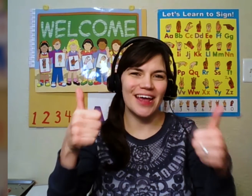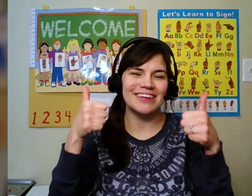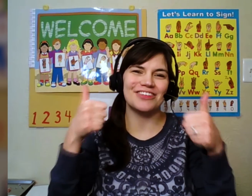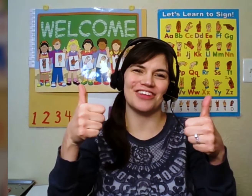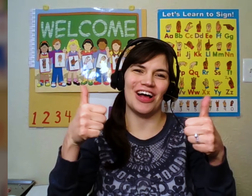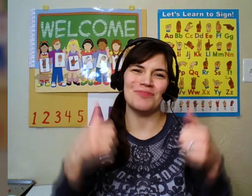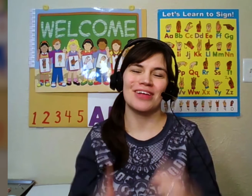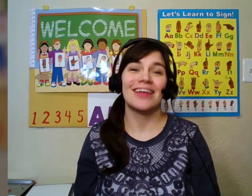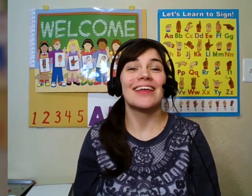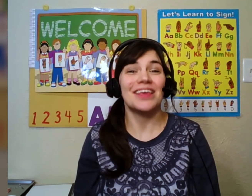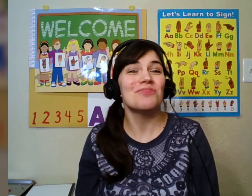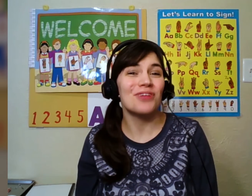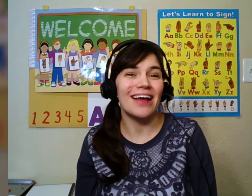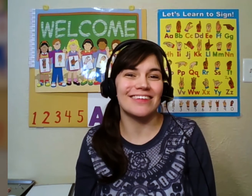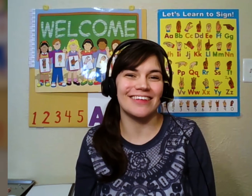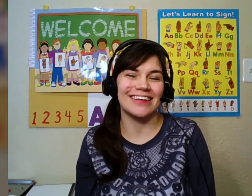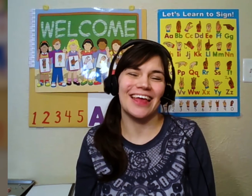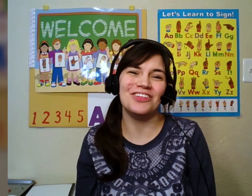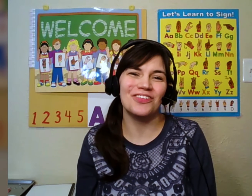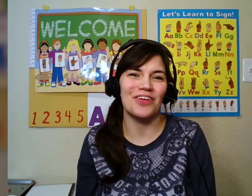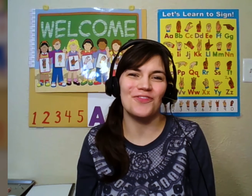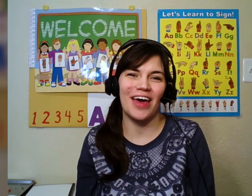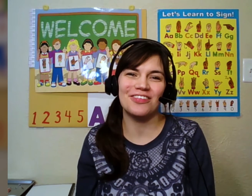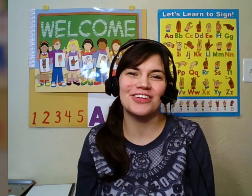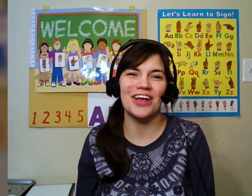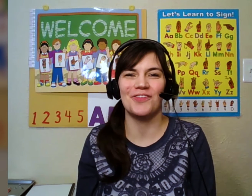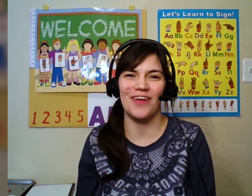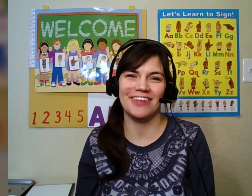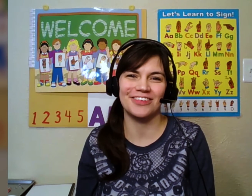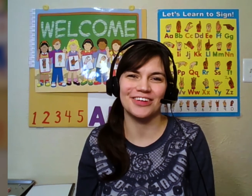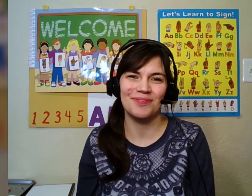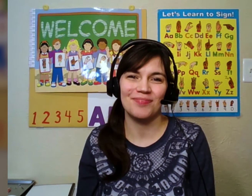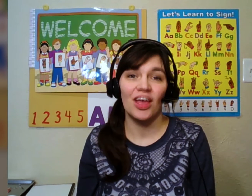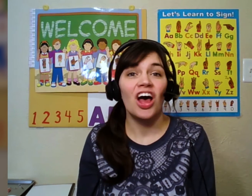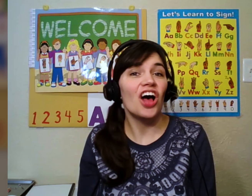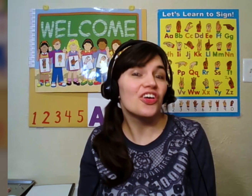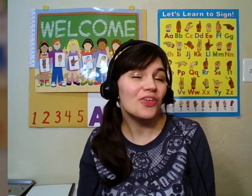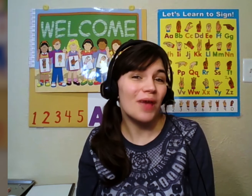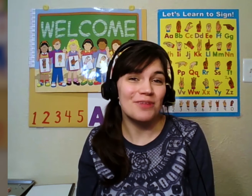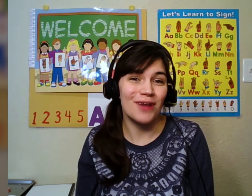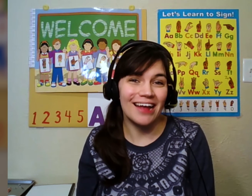Great job! Keep practicing and you'll get faster and faster. A good way to